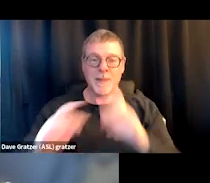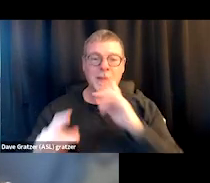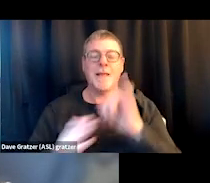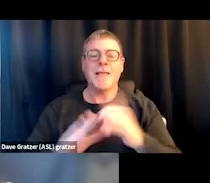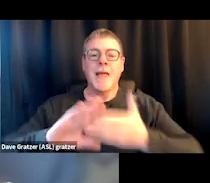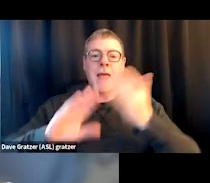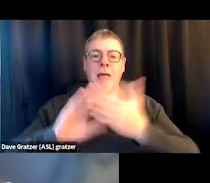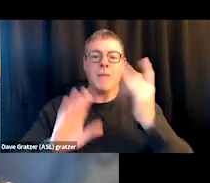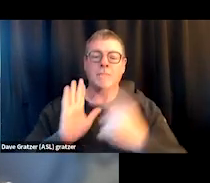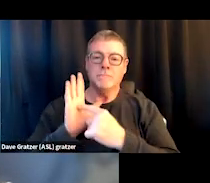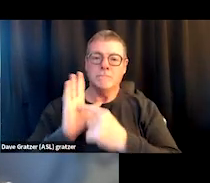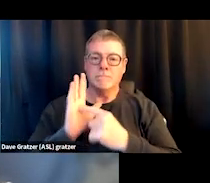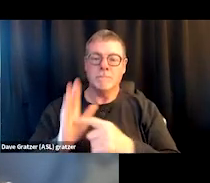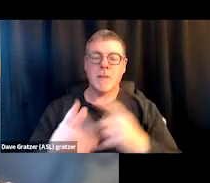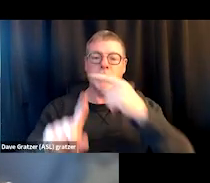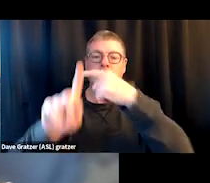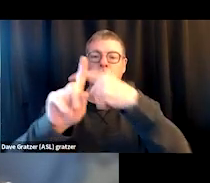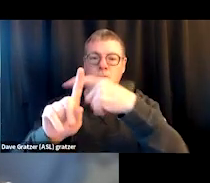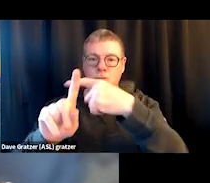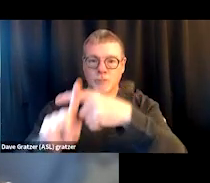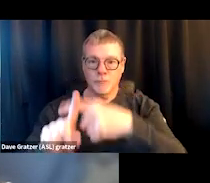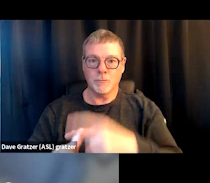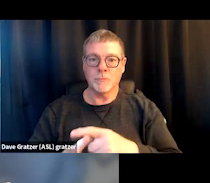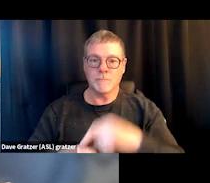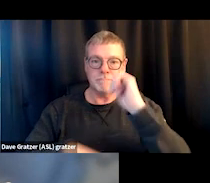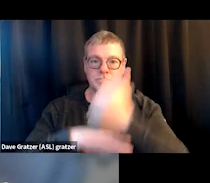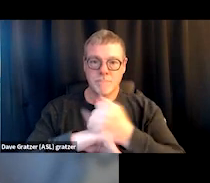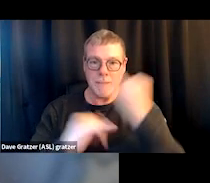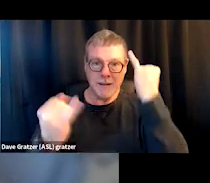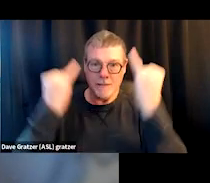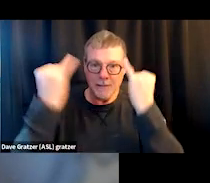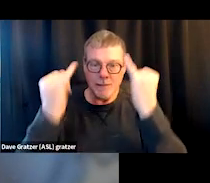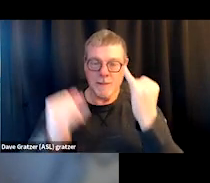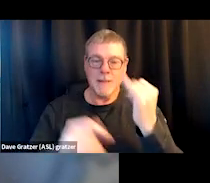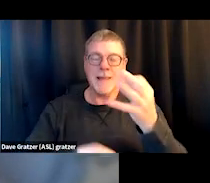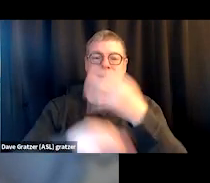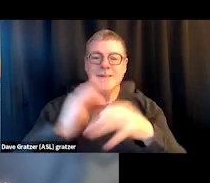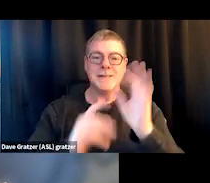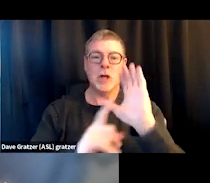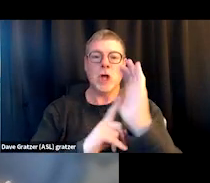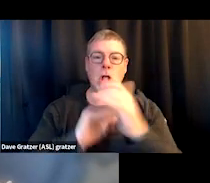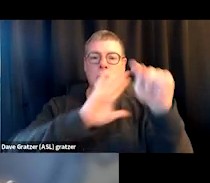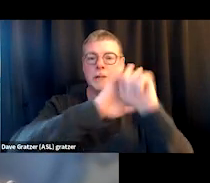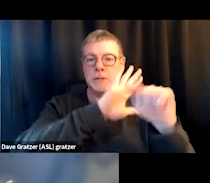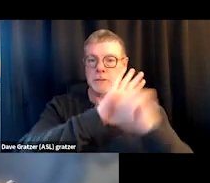from a model of strengths-based ideology as opposed to cultural deficit ideology.